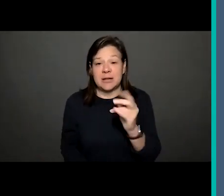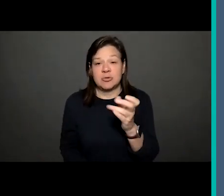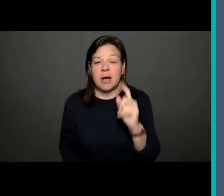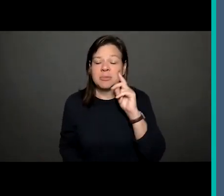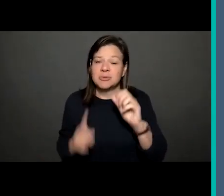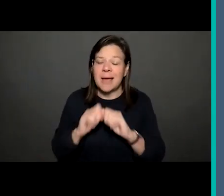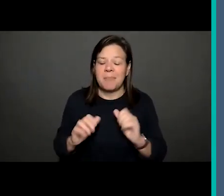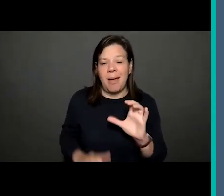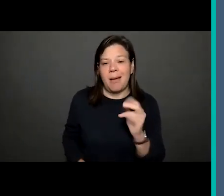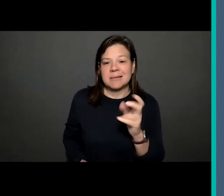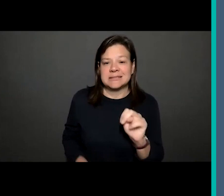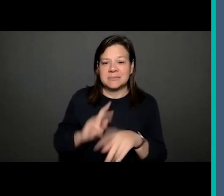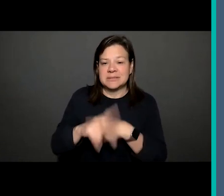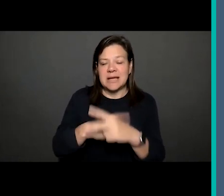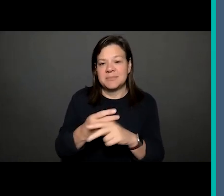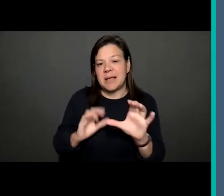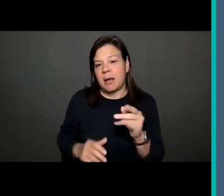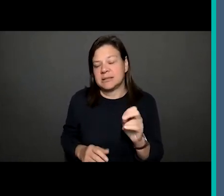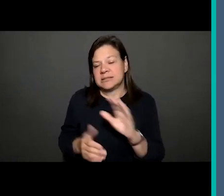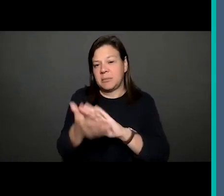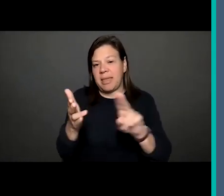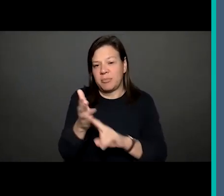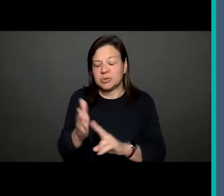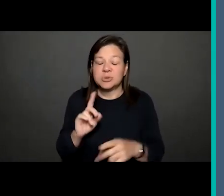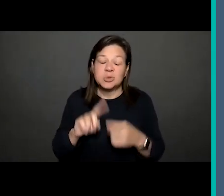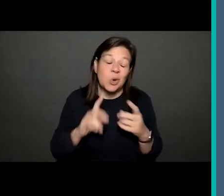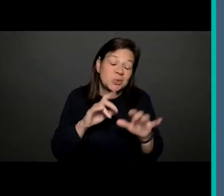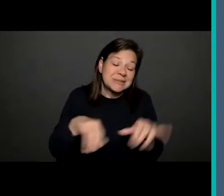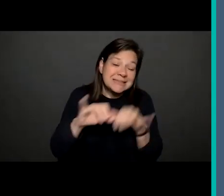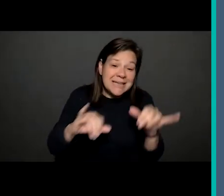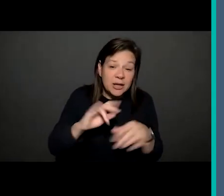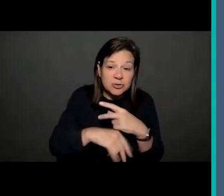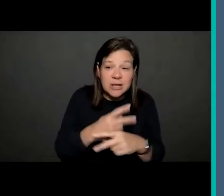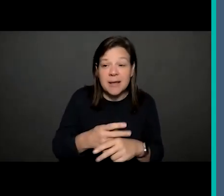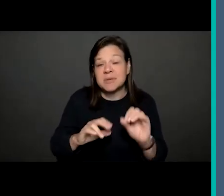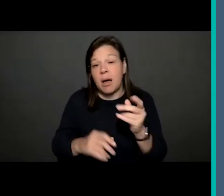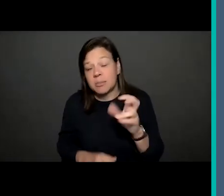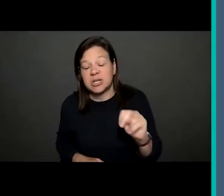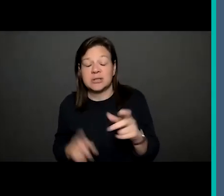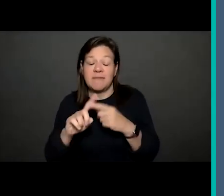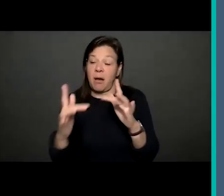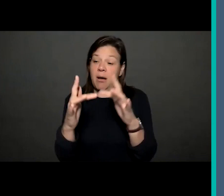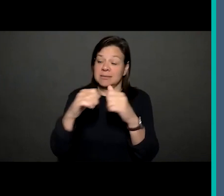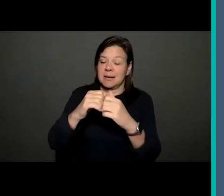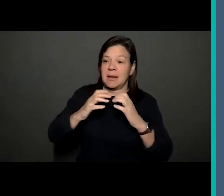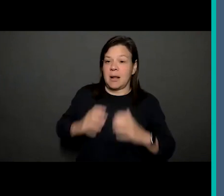AND IF TALKING ABOUT STANDARD OBJECTS AND A CONTACT IN A COMPANY. YOU CAN HAVE A SPECIAL ASSOCIATION WHERE YOU HAVE THE